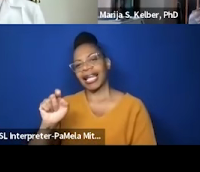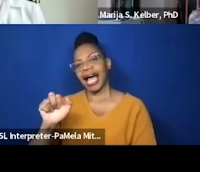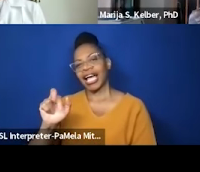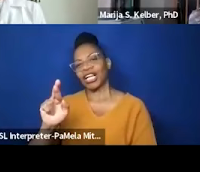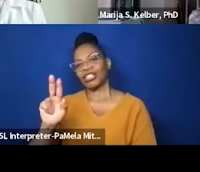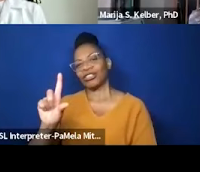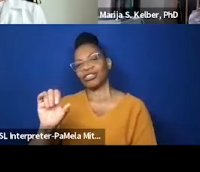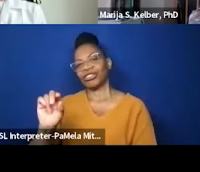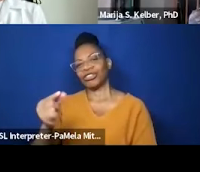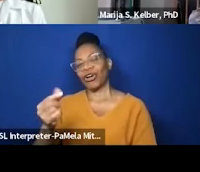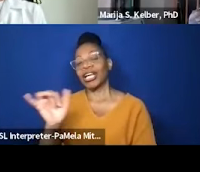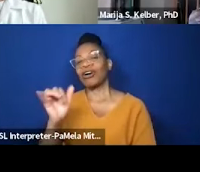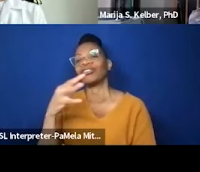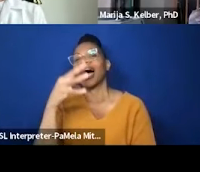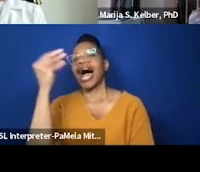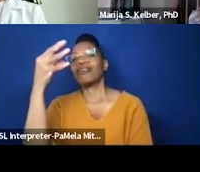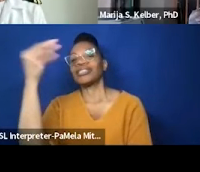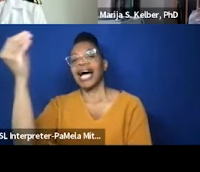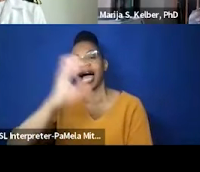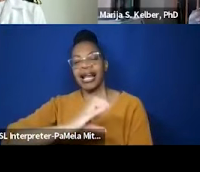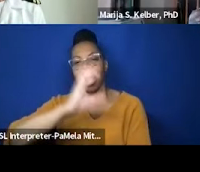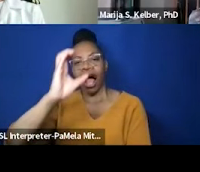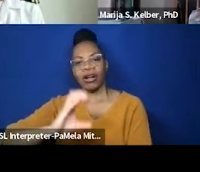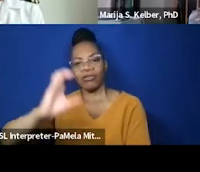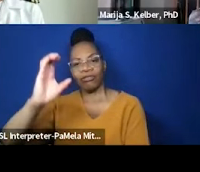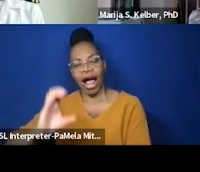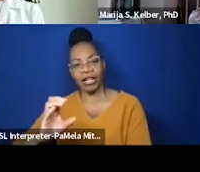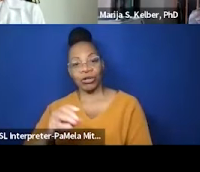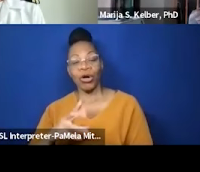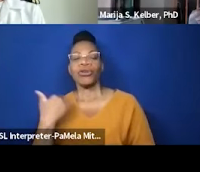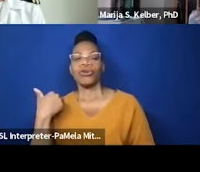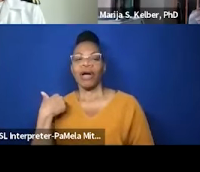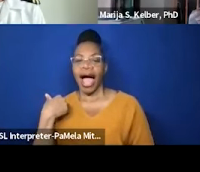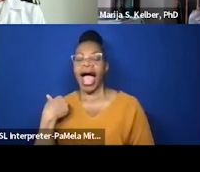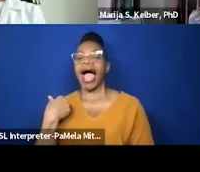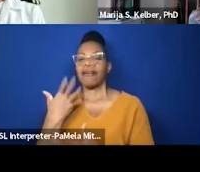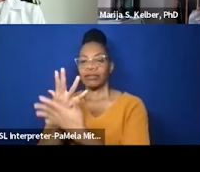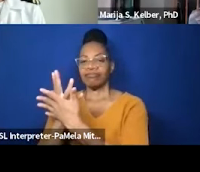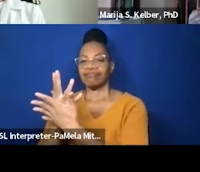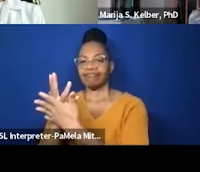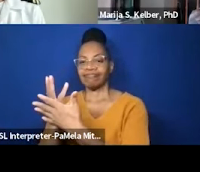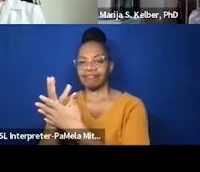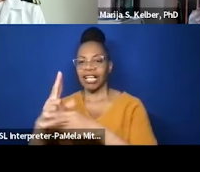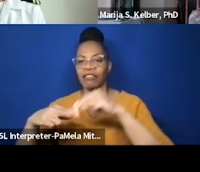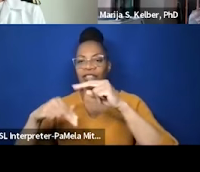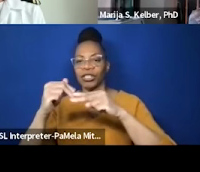But again, having visited Sterling Correctional Facility and experiencing their veteran housing unit,